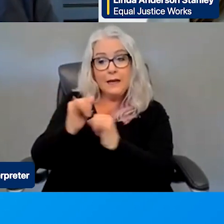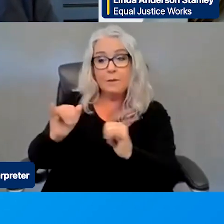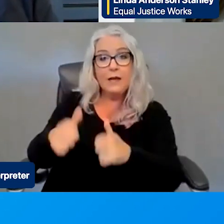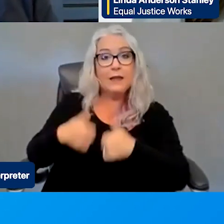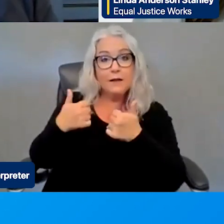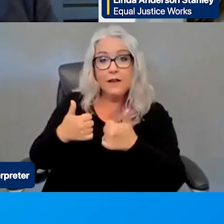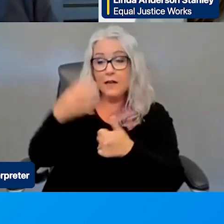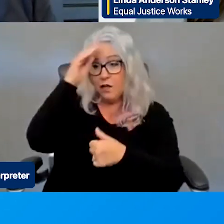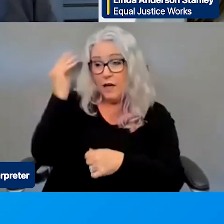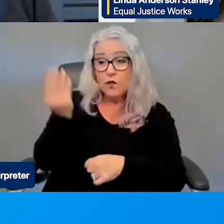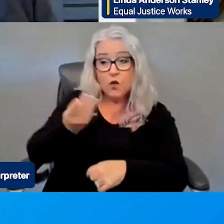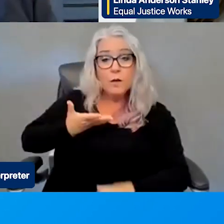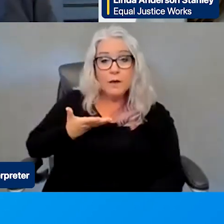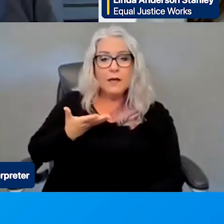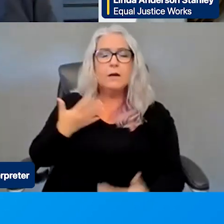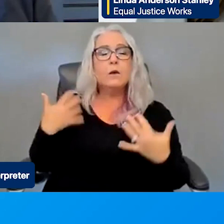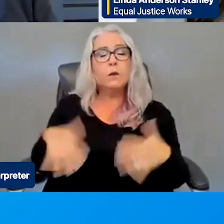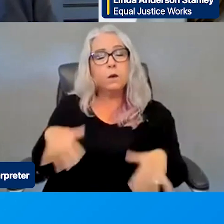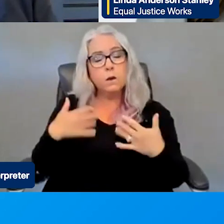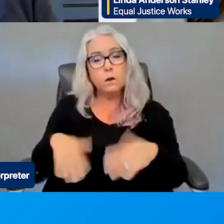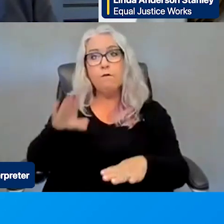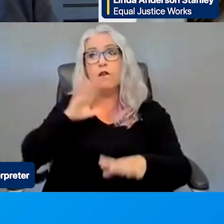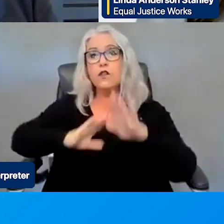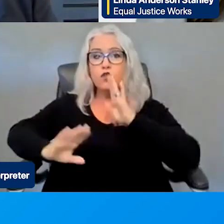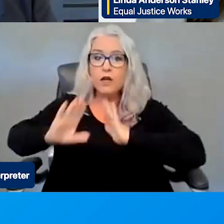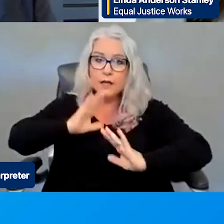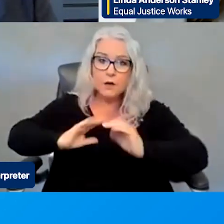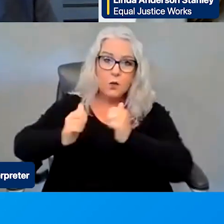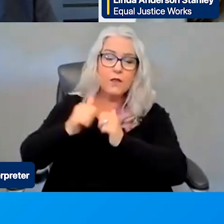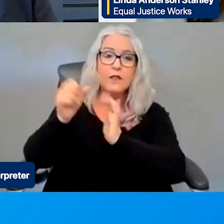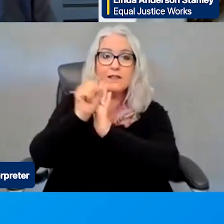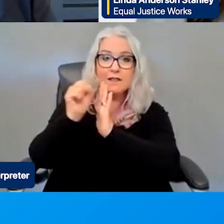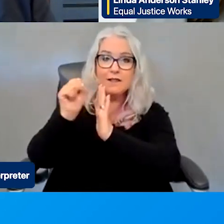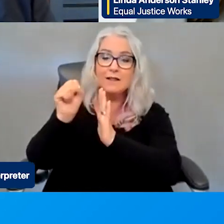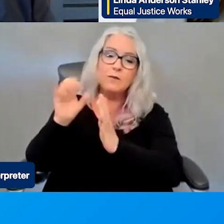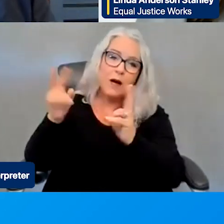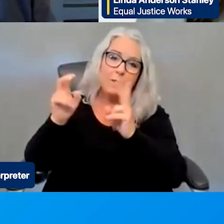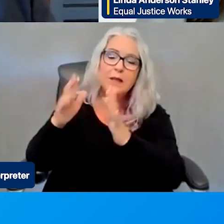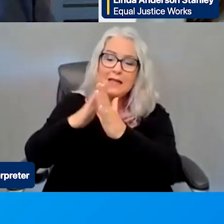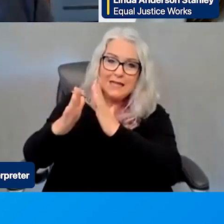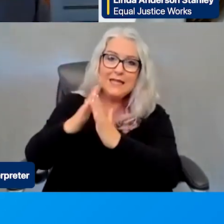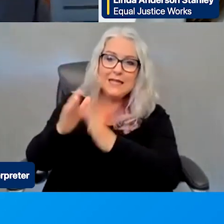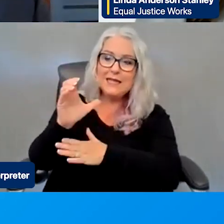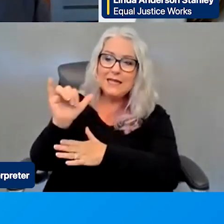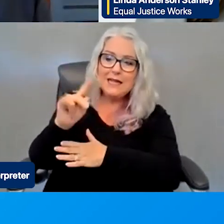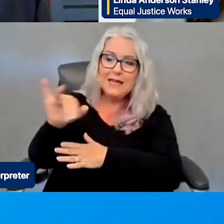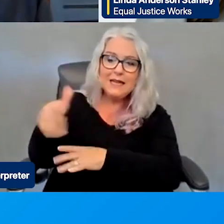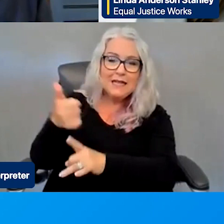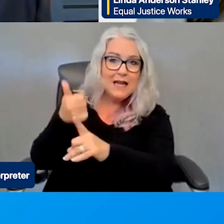That there are frustrations with what the state has and hasn't done excuse me what the city in that case has and hasn't done.